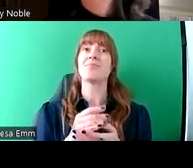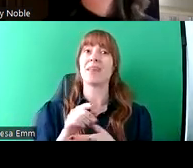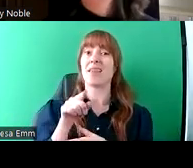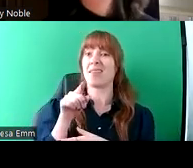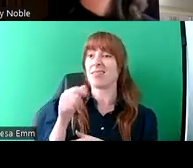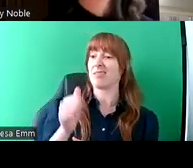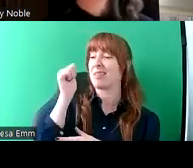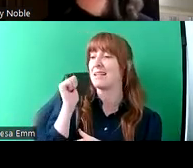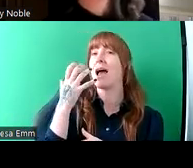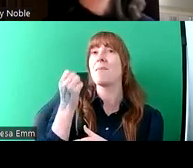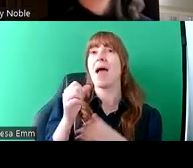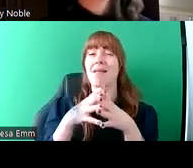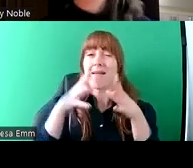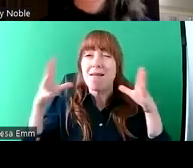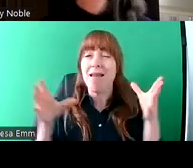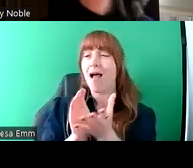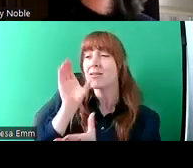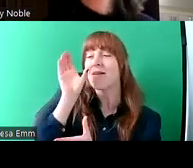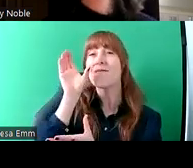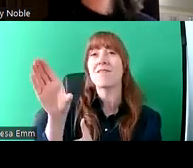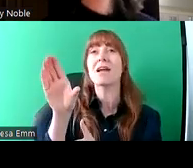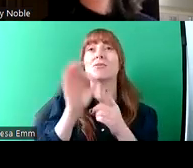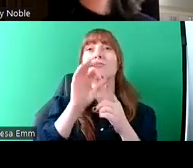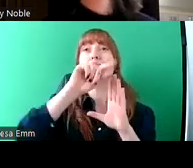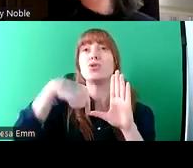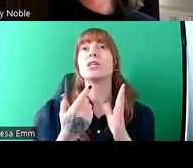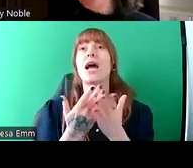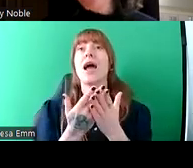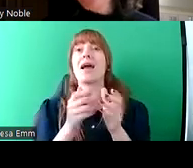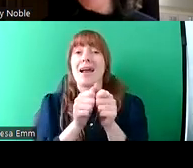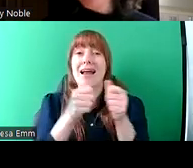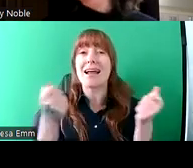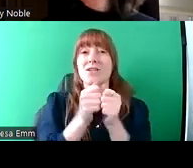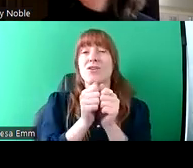project in order to catalogue part of our own archival collection to make them more